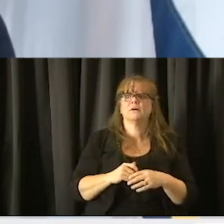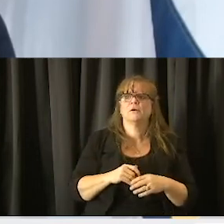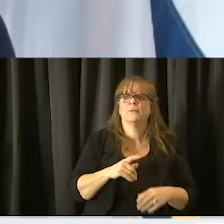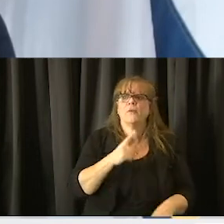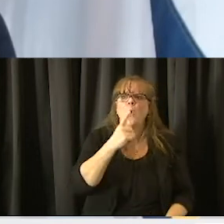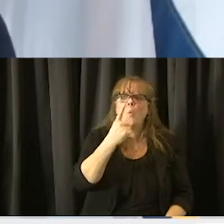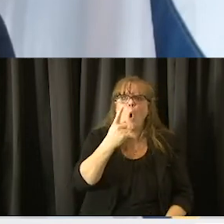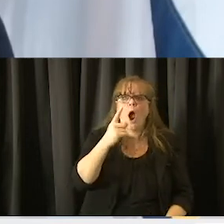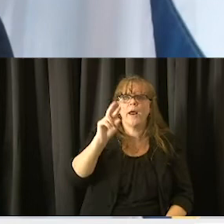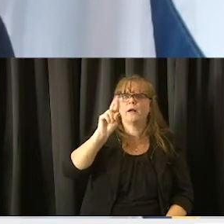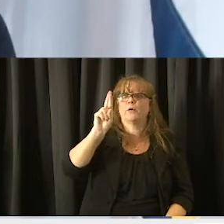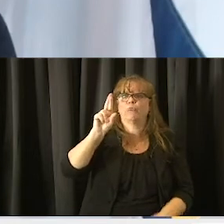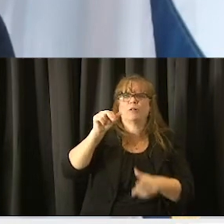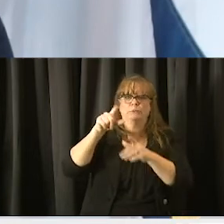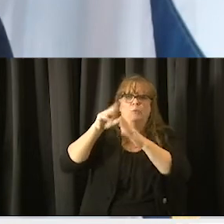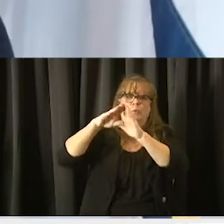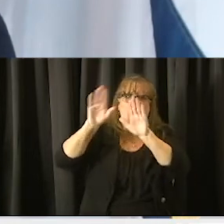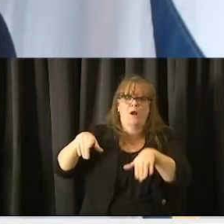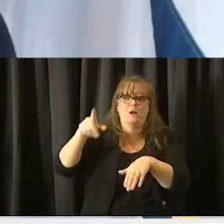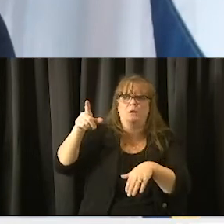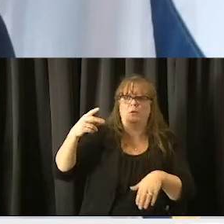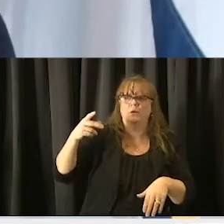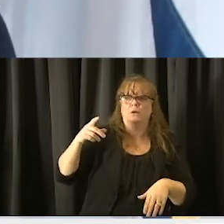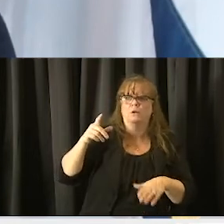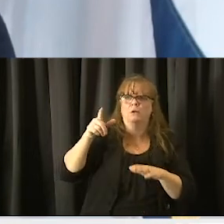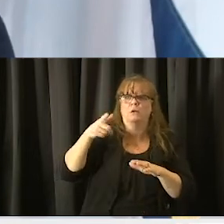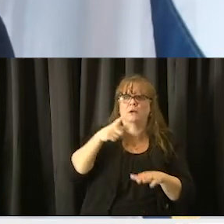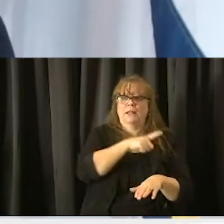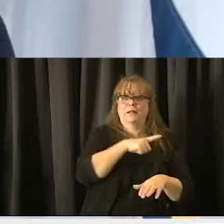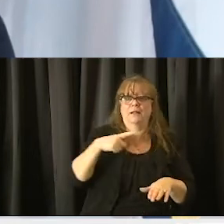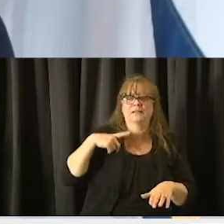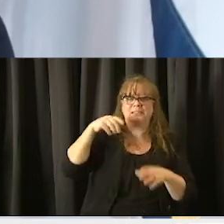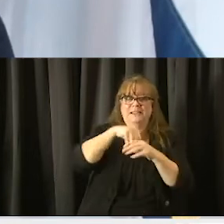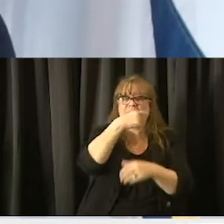i'm just wondering why that's the case uh and second question a republican party leader in